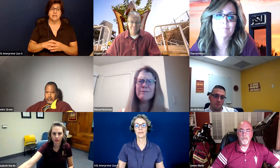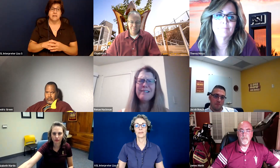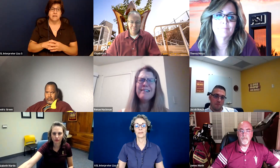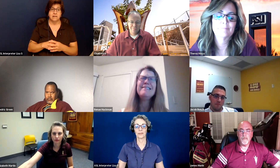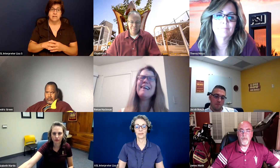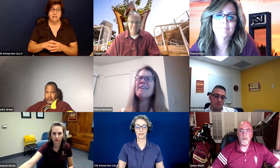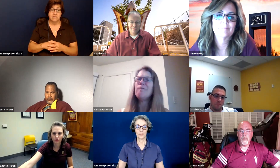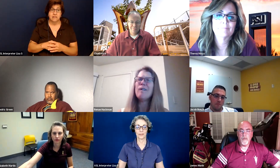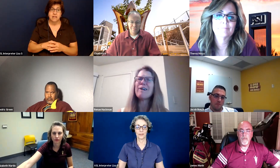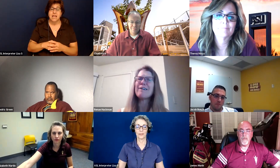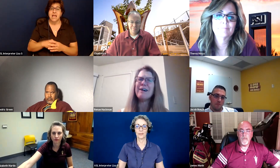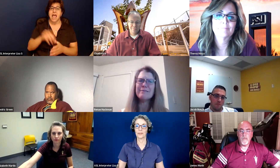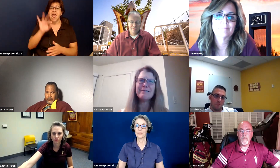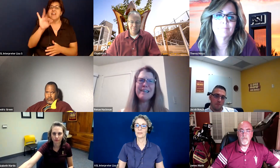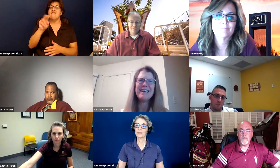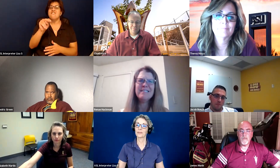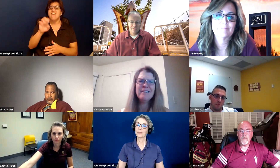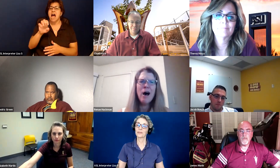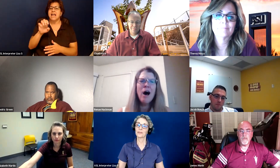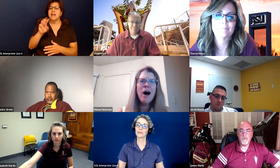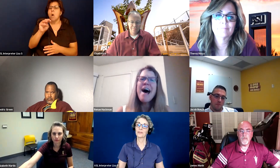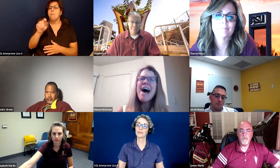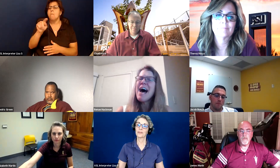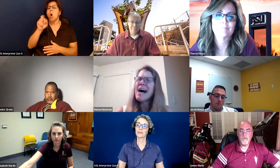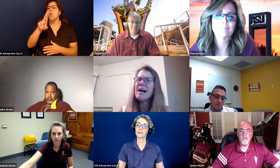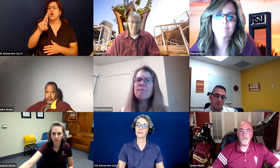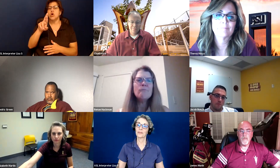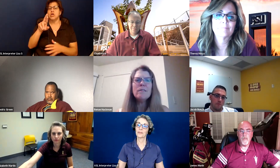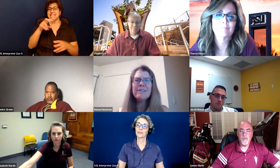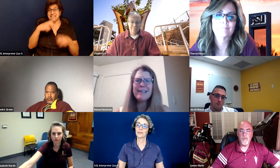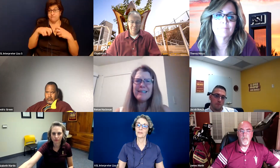most difficulty a challenge.